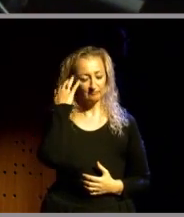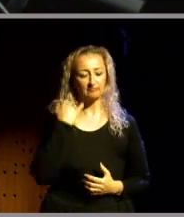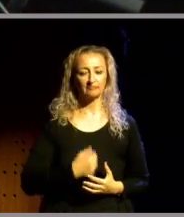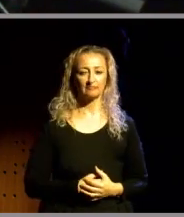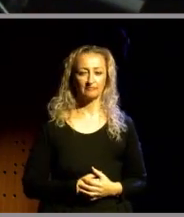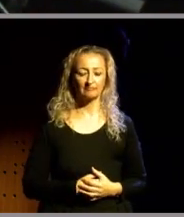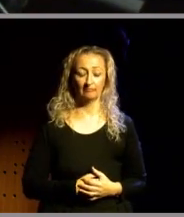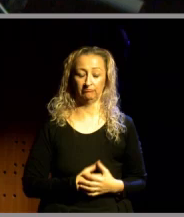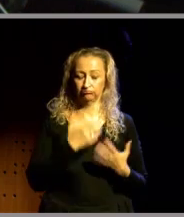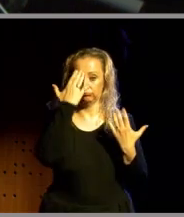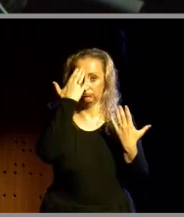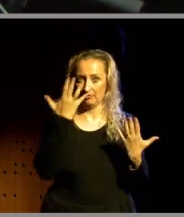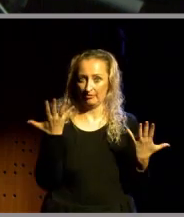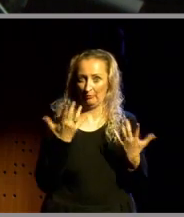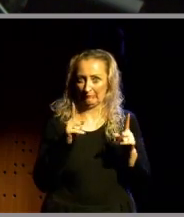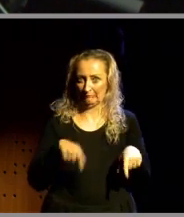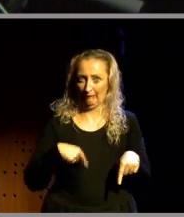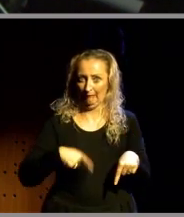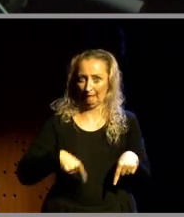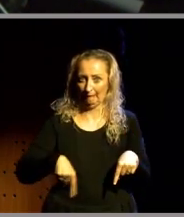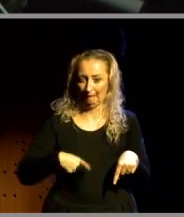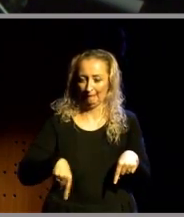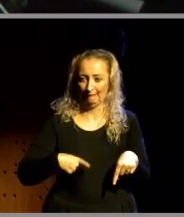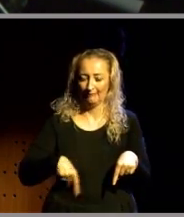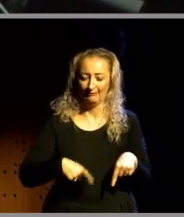Well, I don't know where to start. I'm frightened.